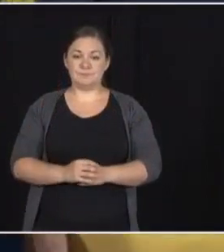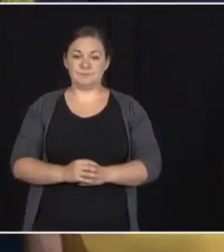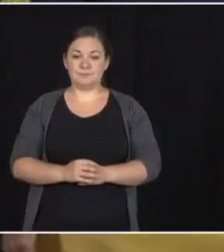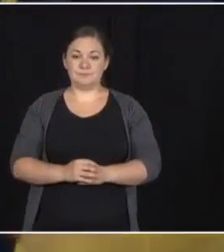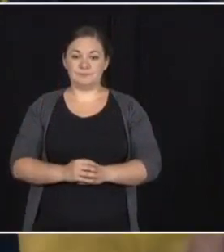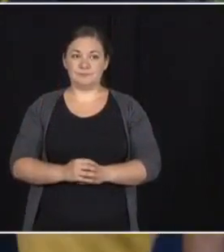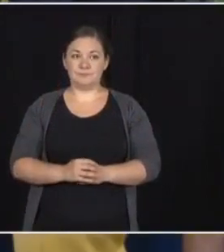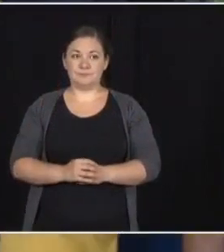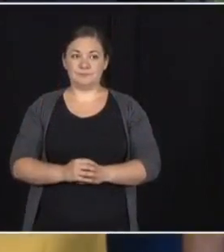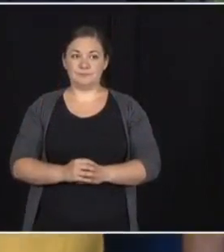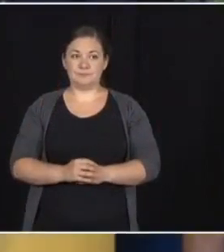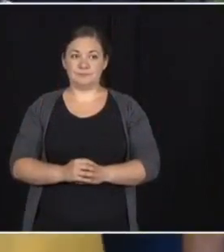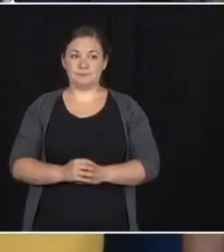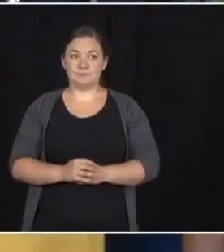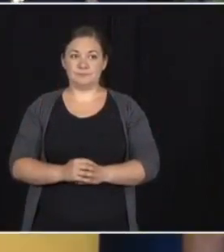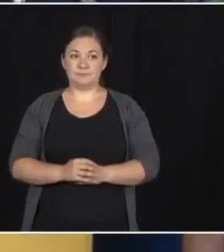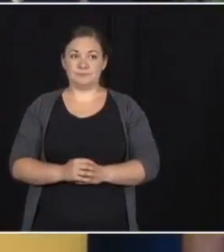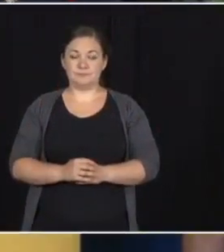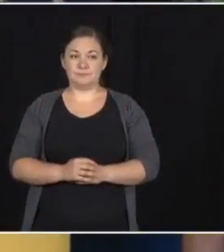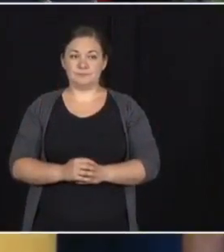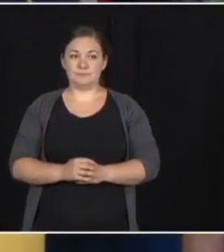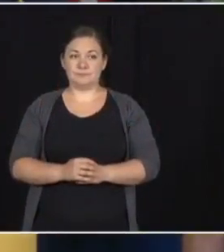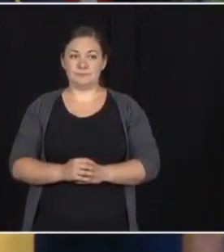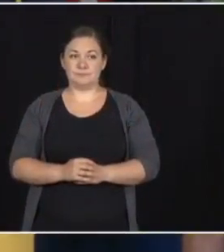Last question. Last question comes from Christina from .